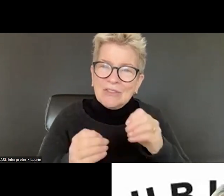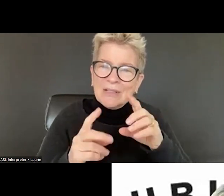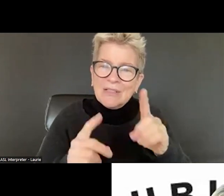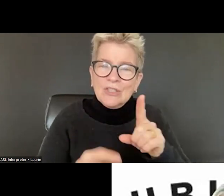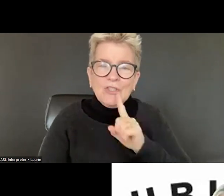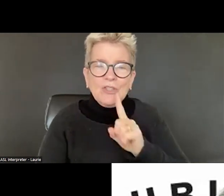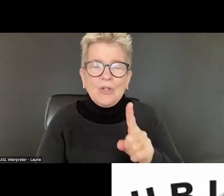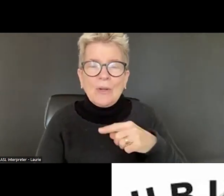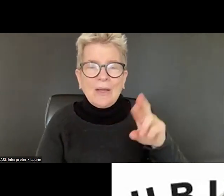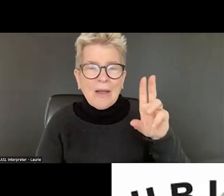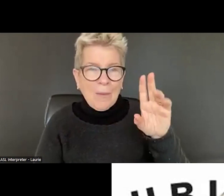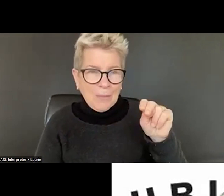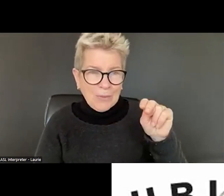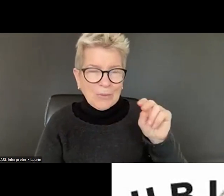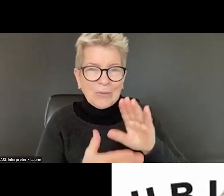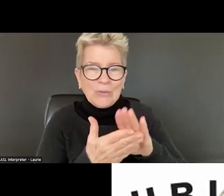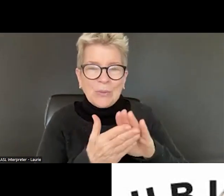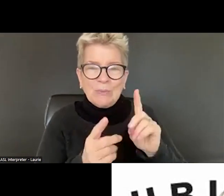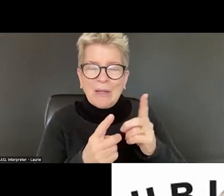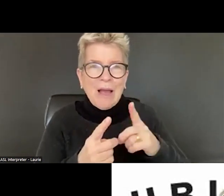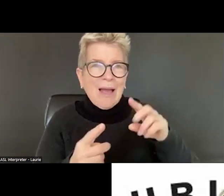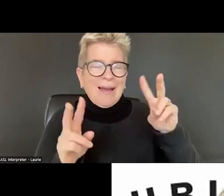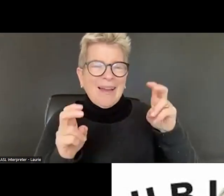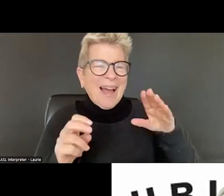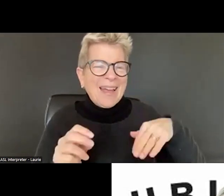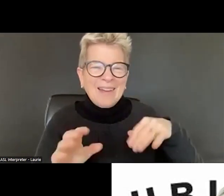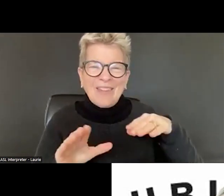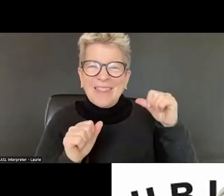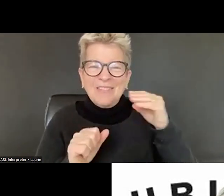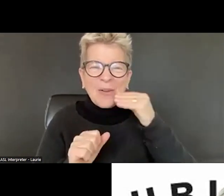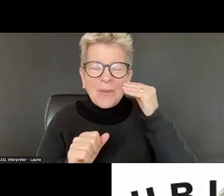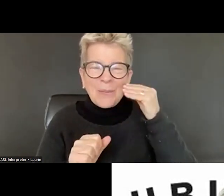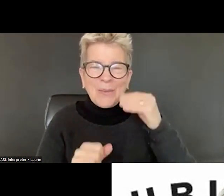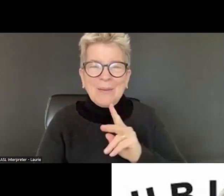the Auburn School District; I haven't left home, and did my K12 experience there as